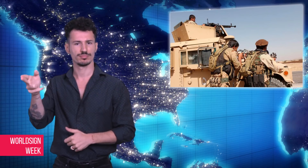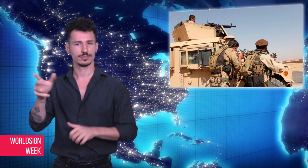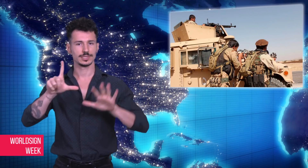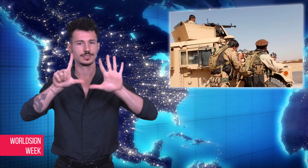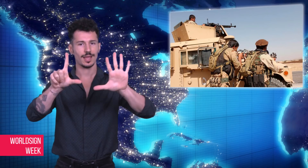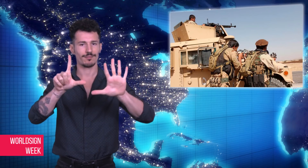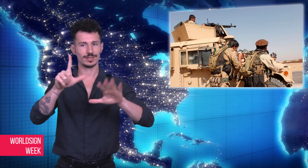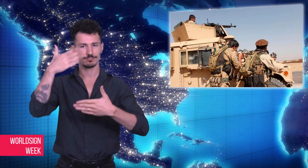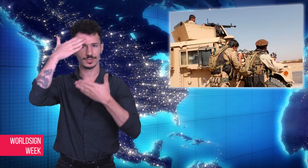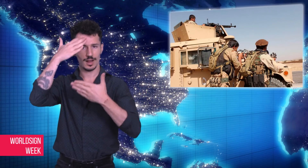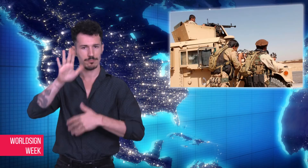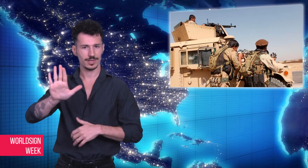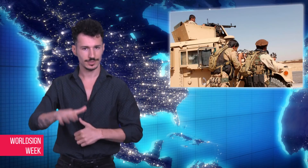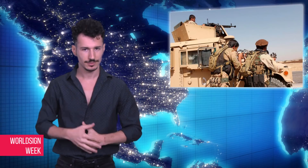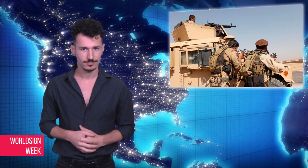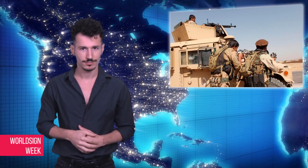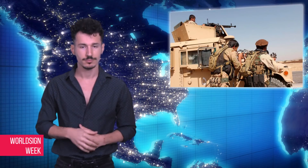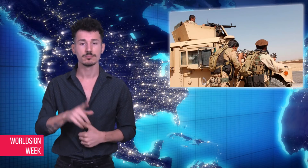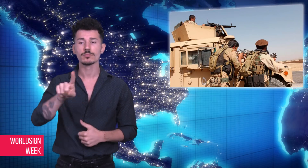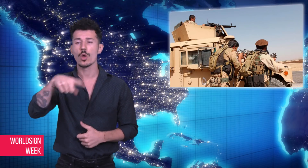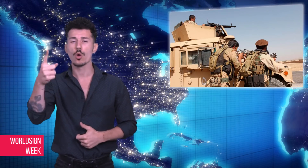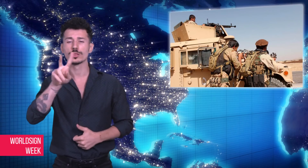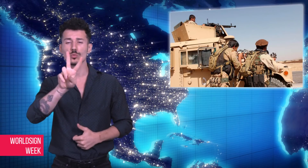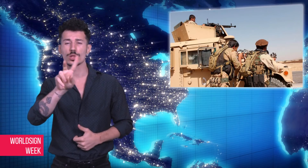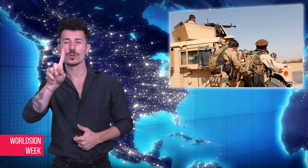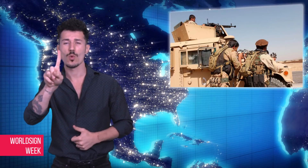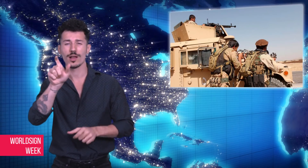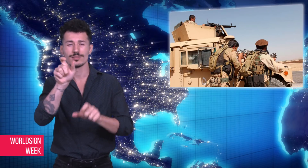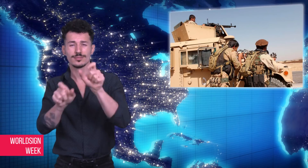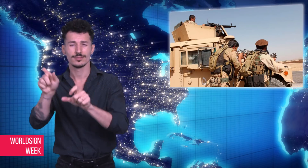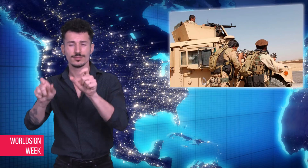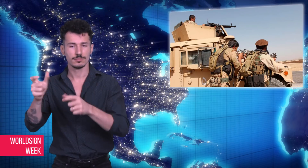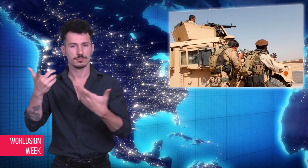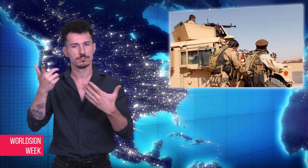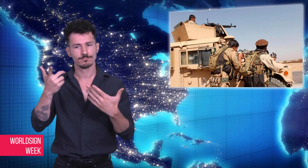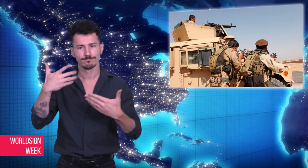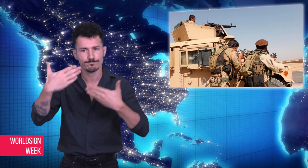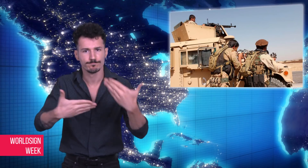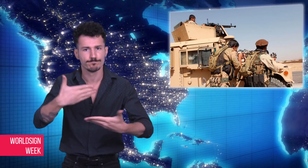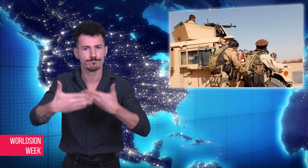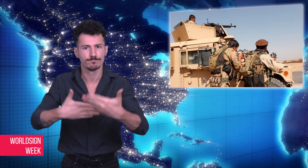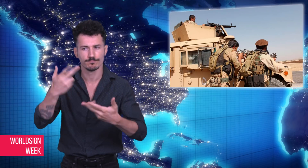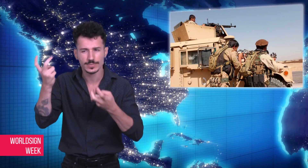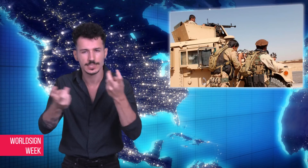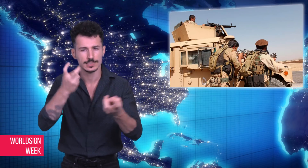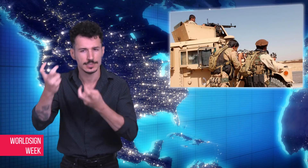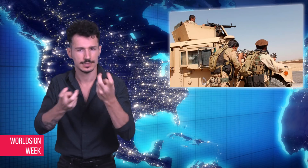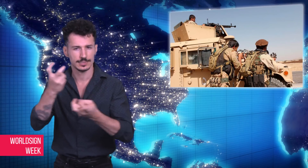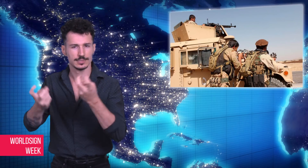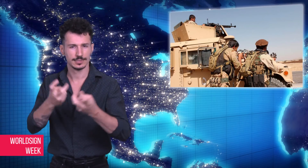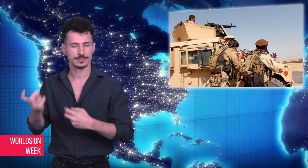elders in the region negotiated, on the security forces’ behalf. for their